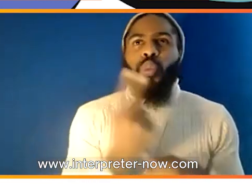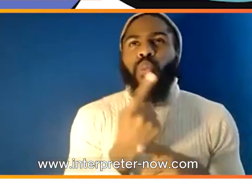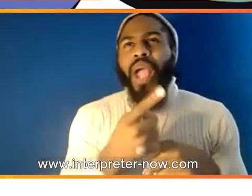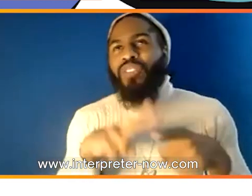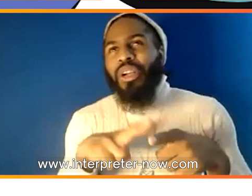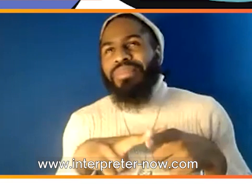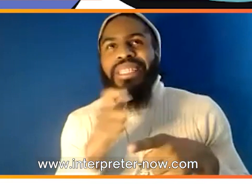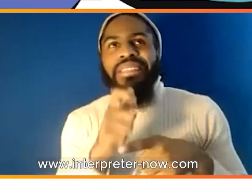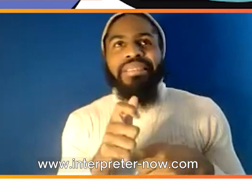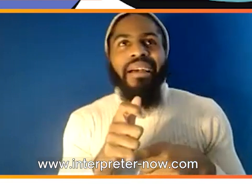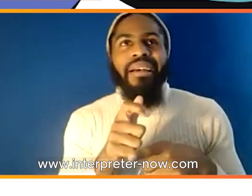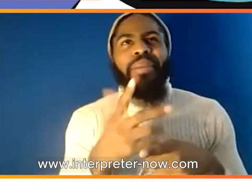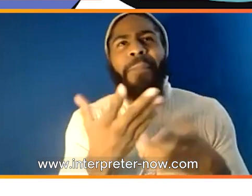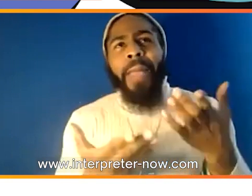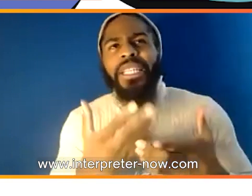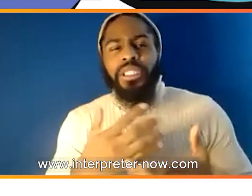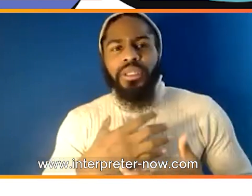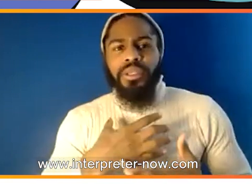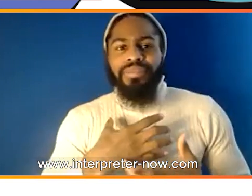and things were still good, and I was still doing great things, and people appreciated